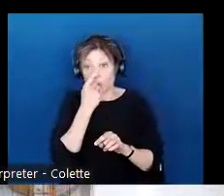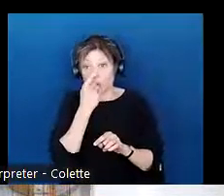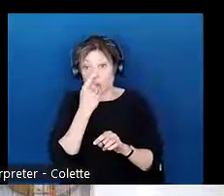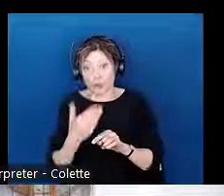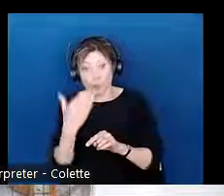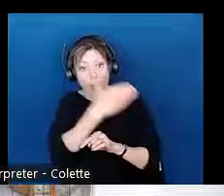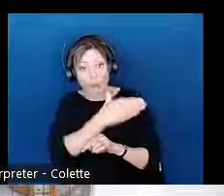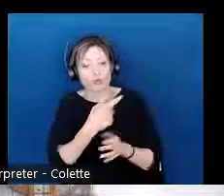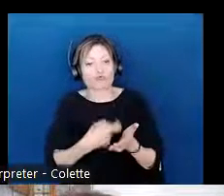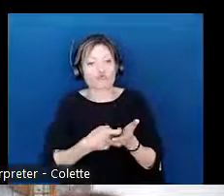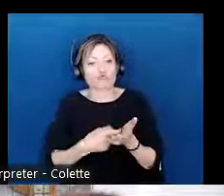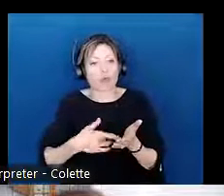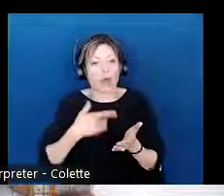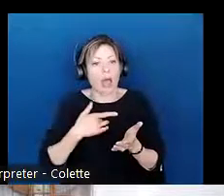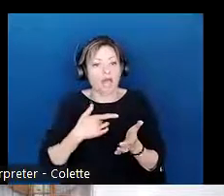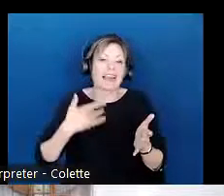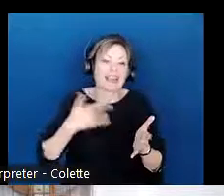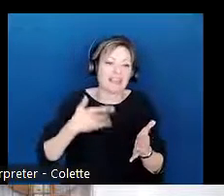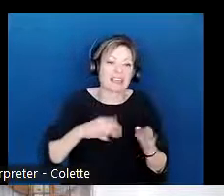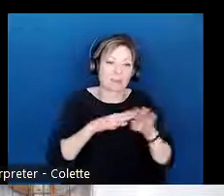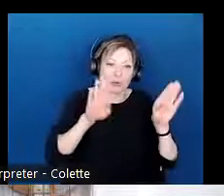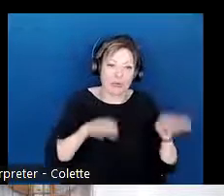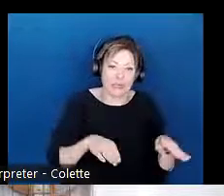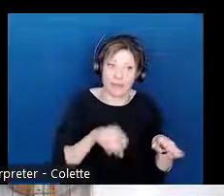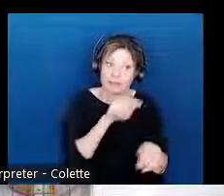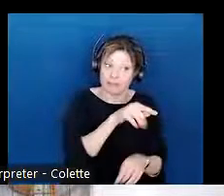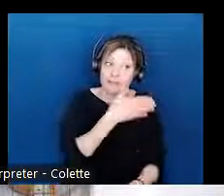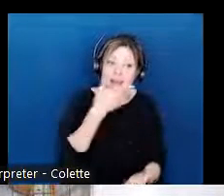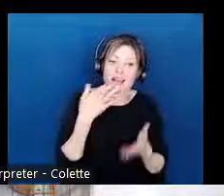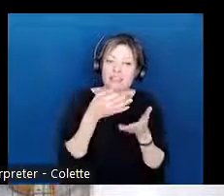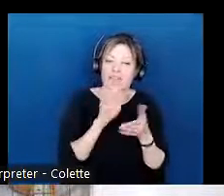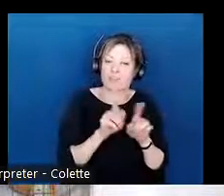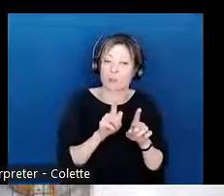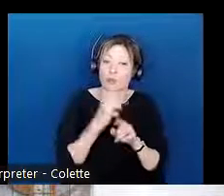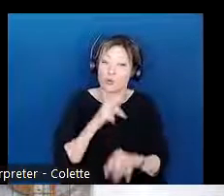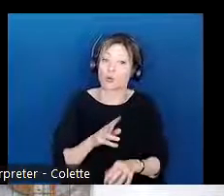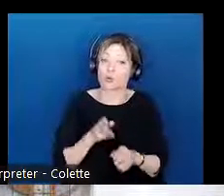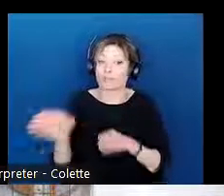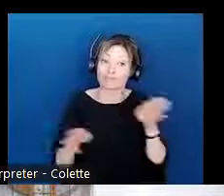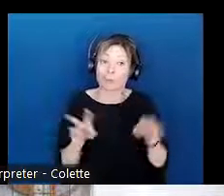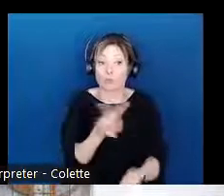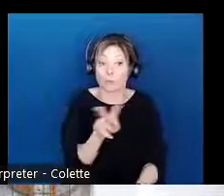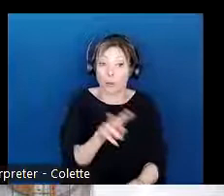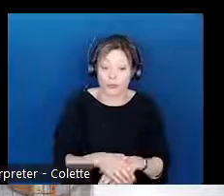Living Museum and there's a nice little cafe there as well um right so we're approaching um another